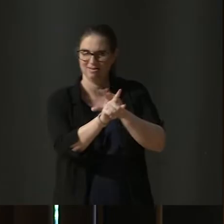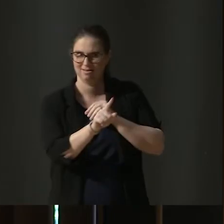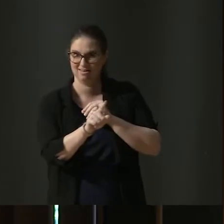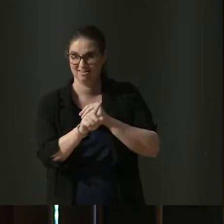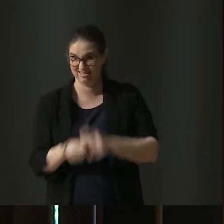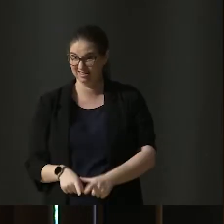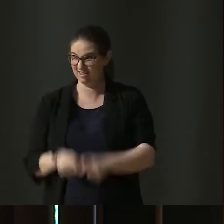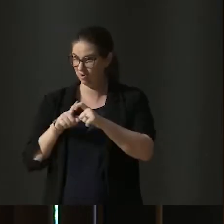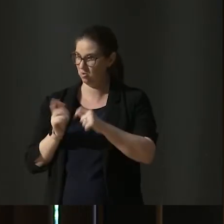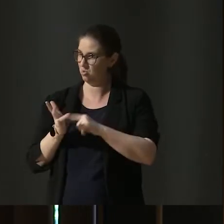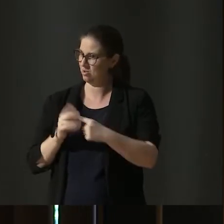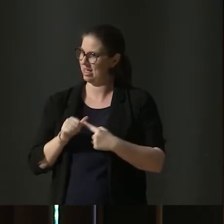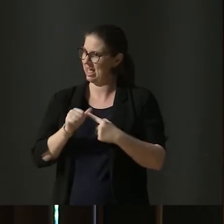how are you feeling?